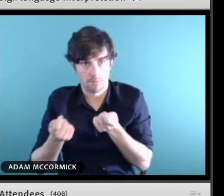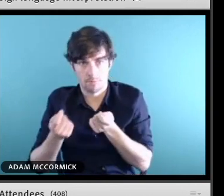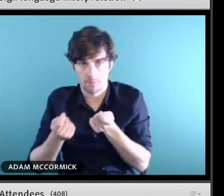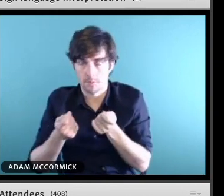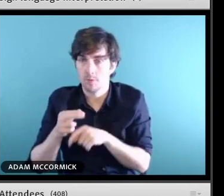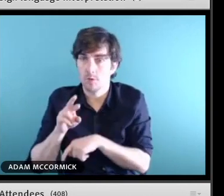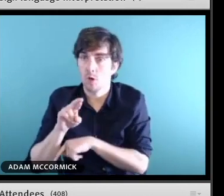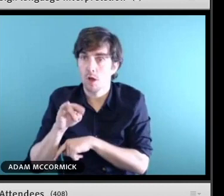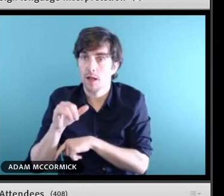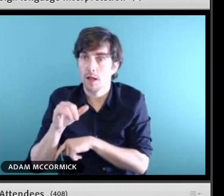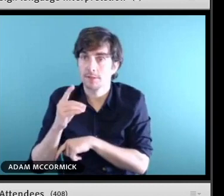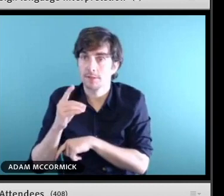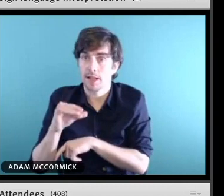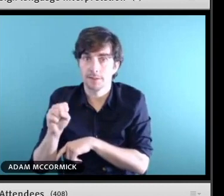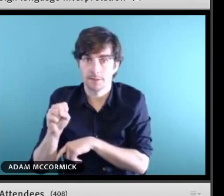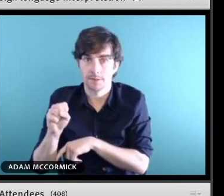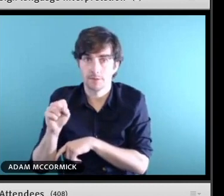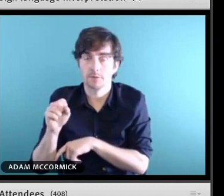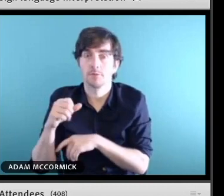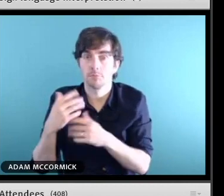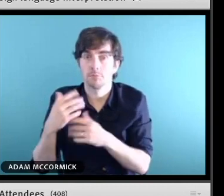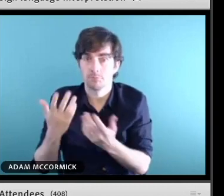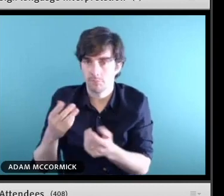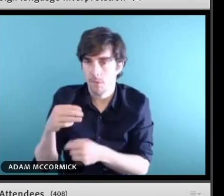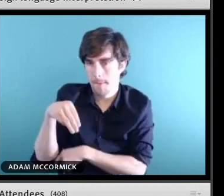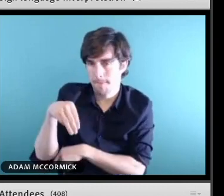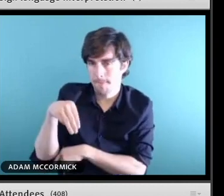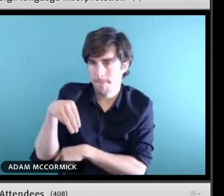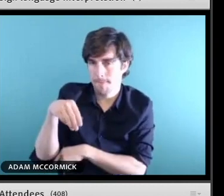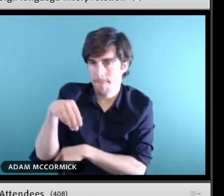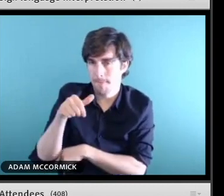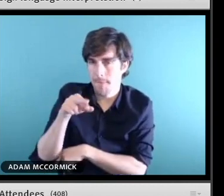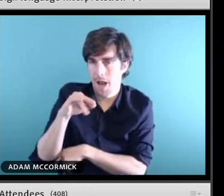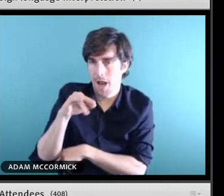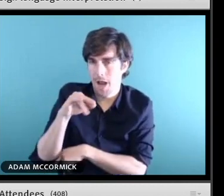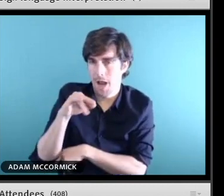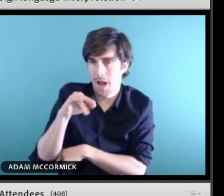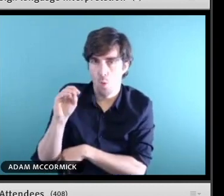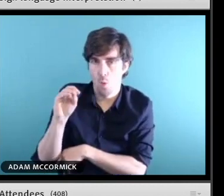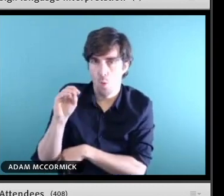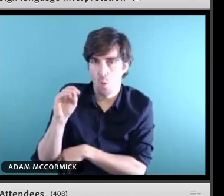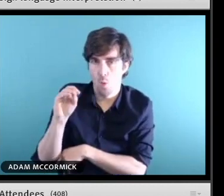Yeah. Recently in these days, we are living under complete lockdown.